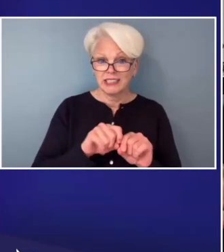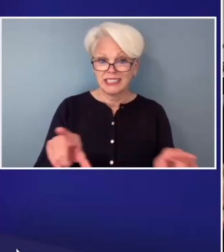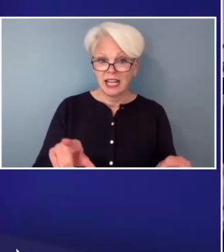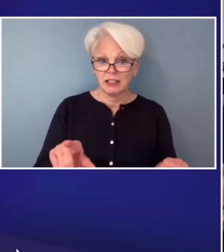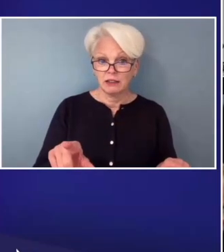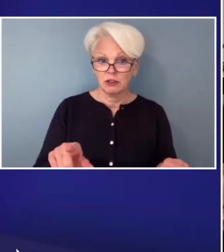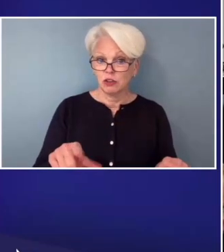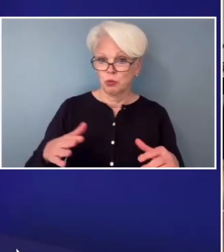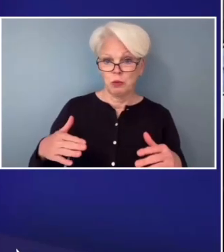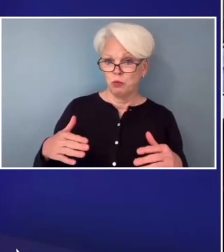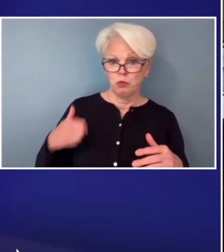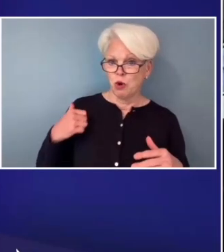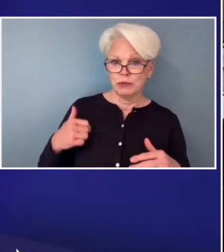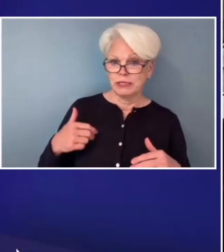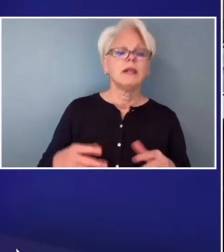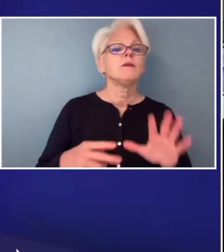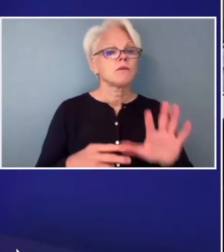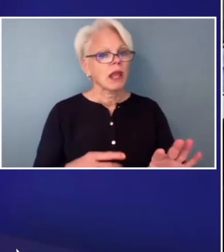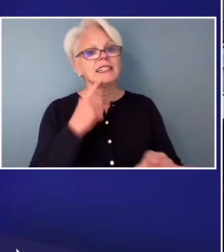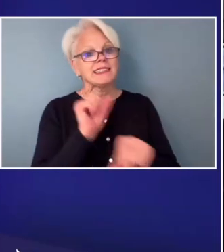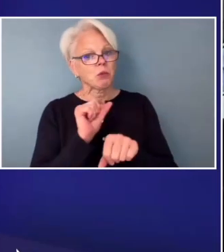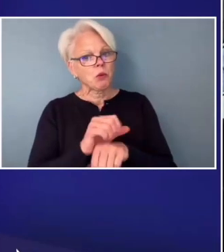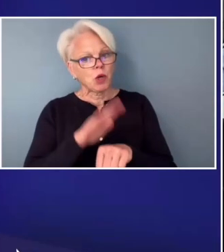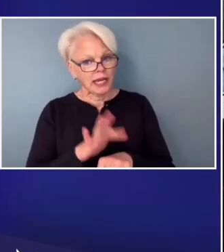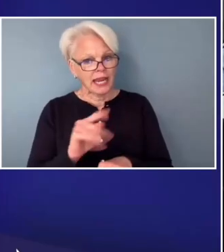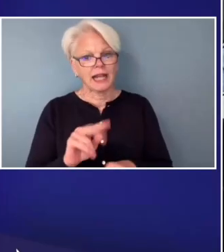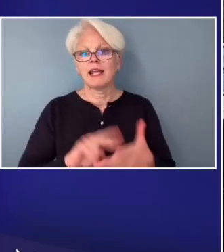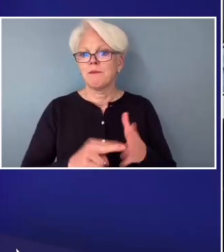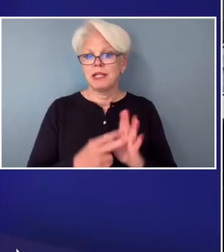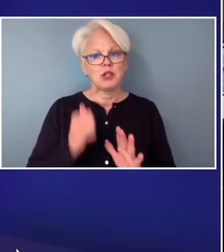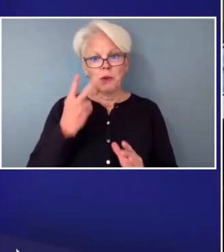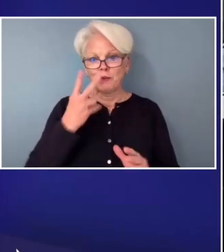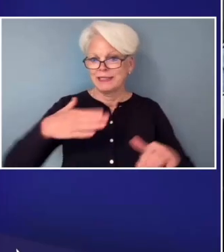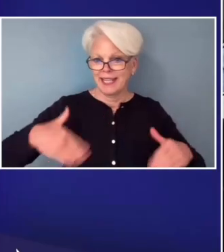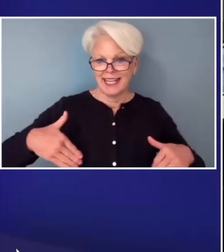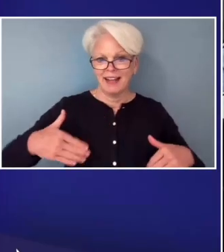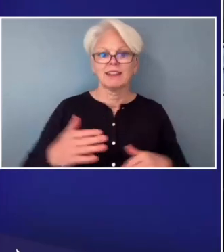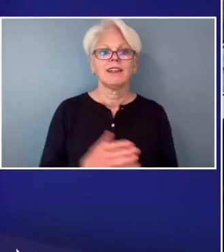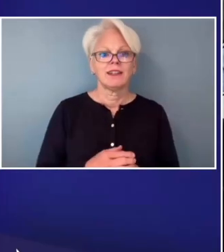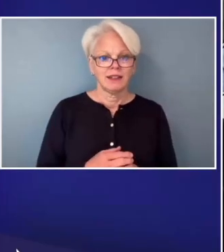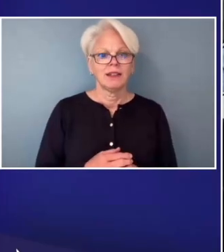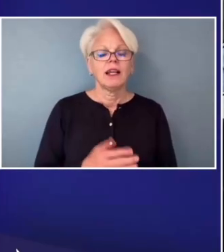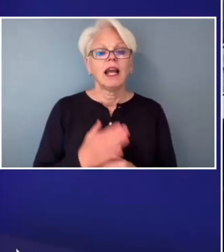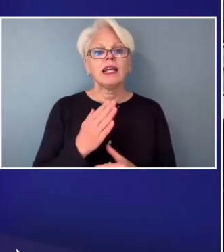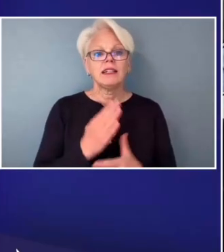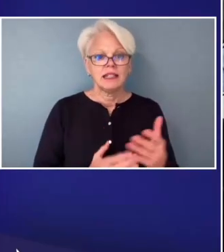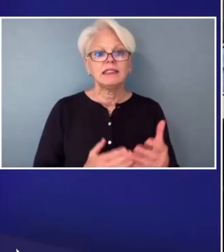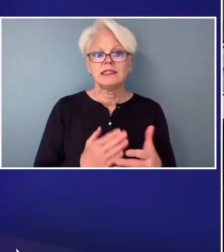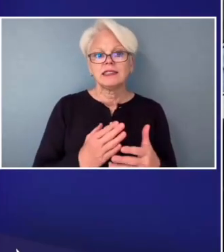When I say we're working on it, you will not see that one. Some instances, I will say we have incorporated